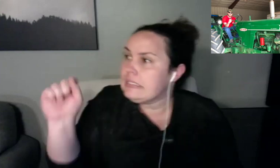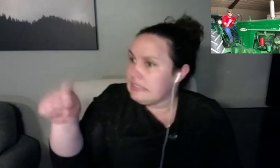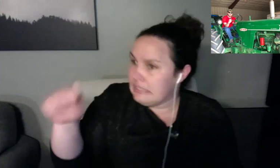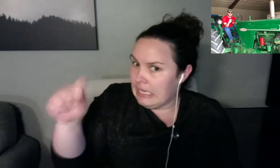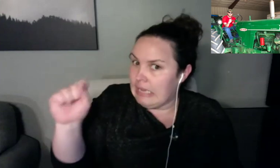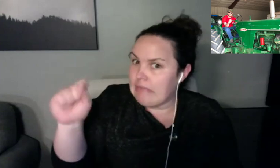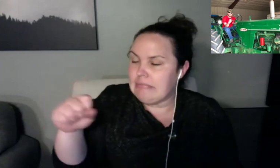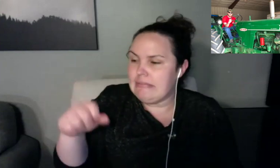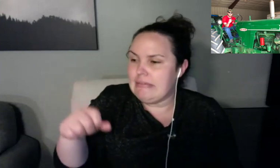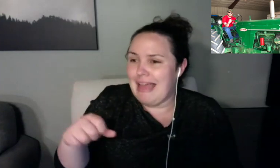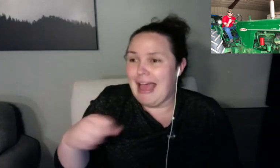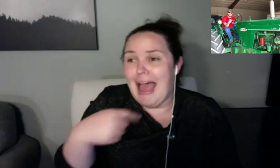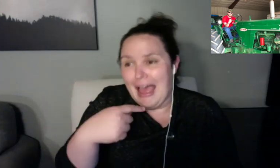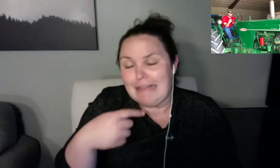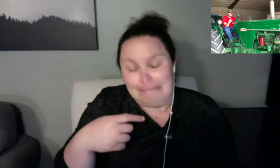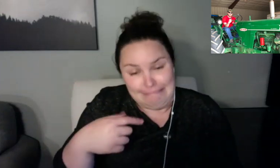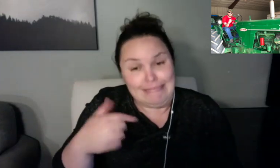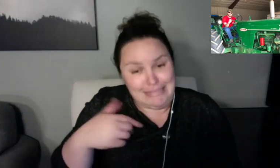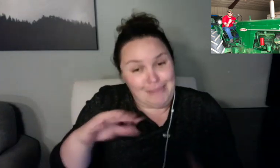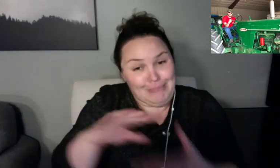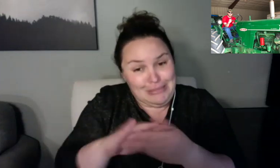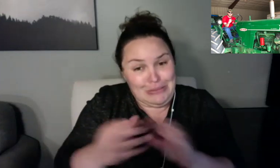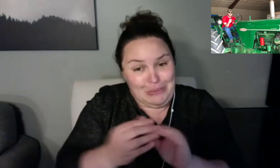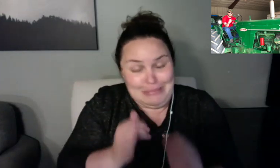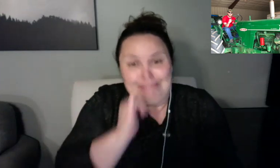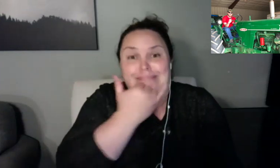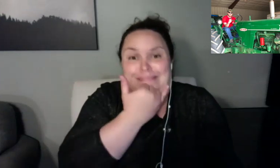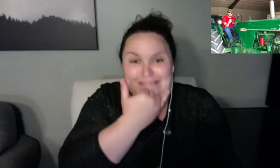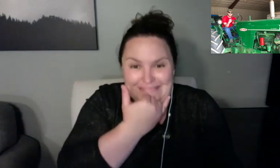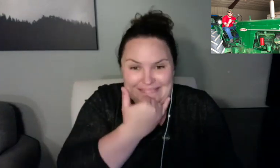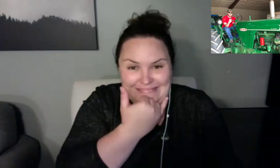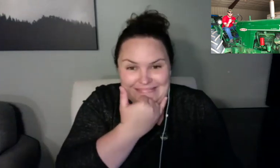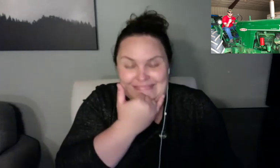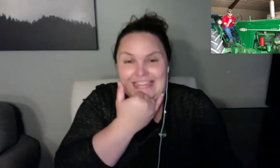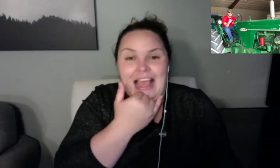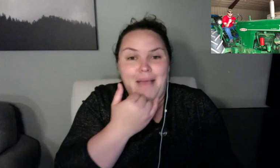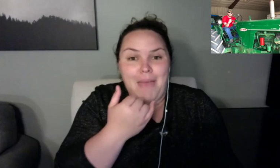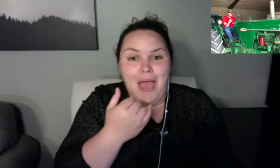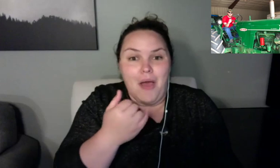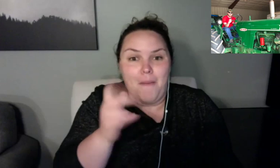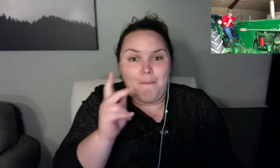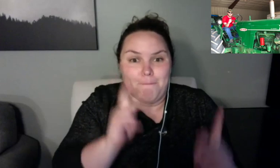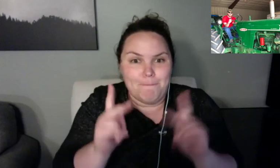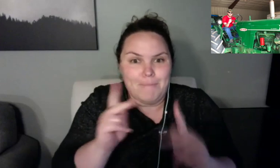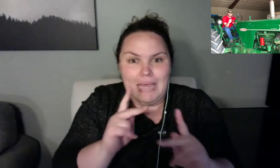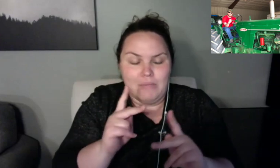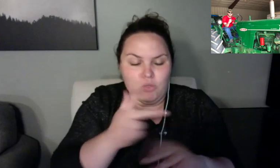I could tell you a few good stories about visually impaired people trying to load a tractor on a trailer.